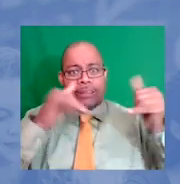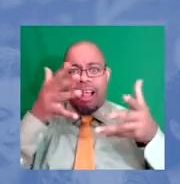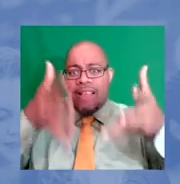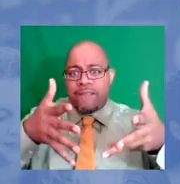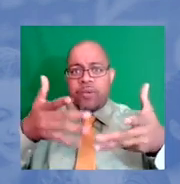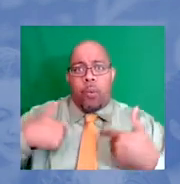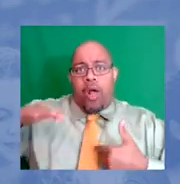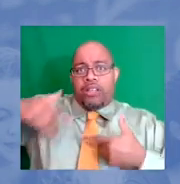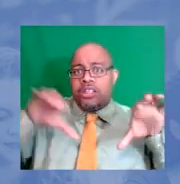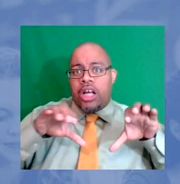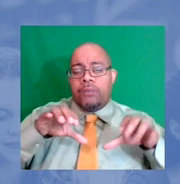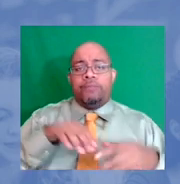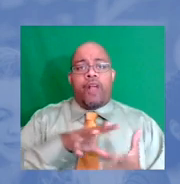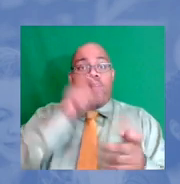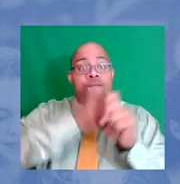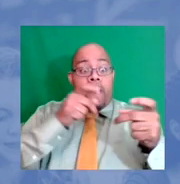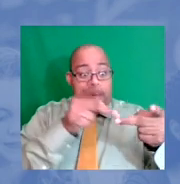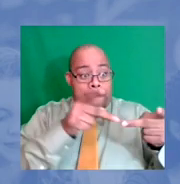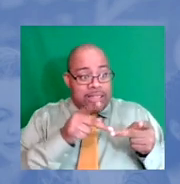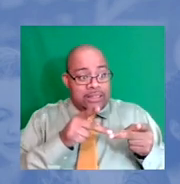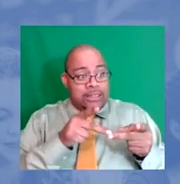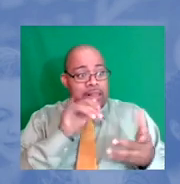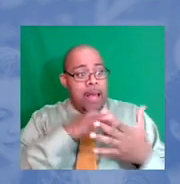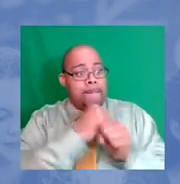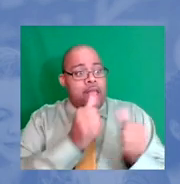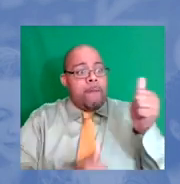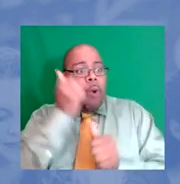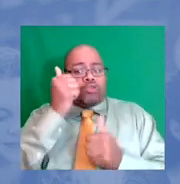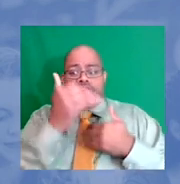FROM THE PLACES THAT HAVE MADE THE MOST PROGRESS. THAT'S WHAT WE'VE BEEN HEARING TODAY.